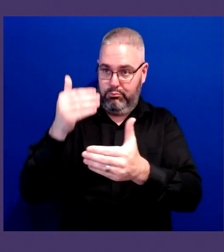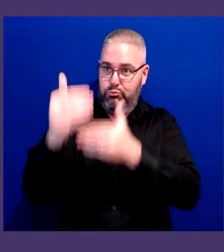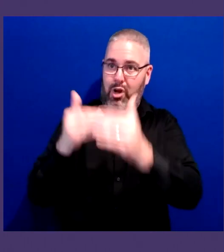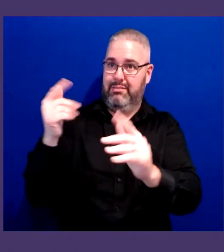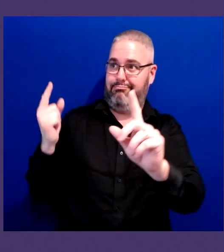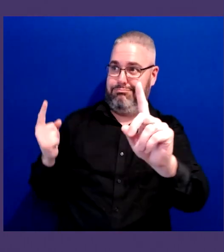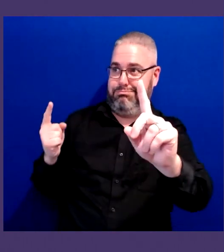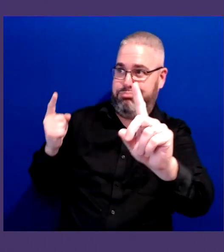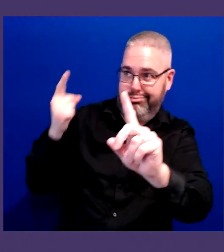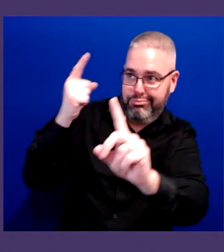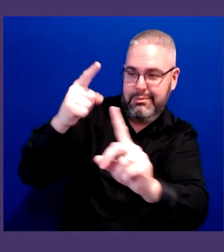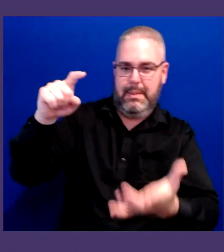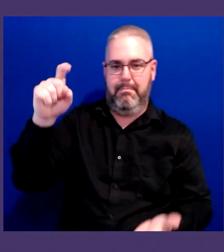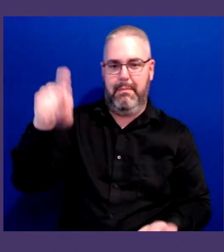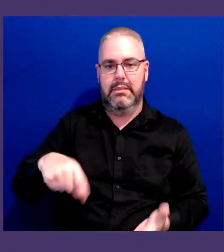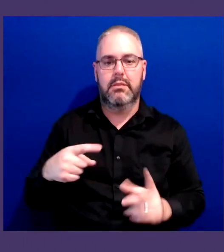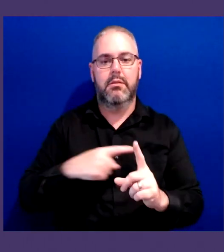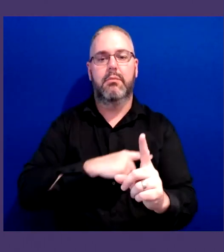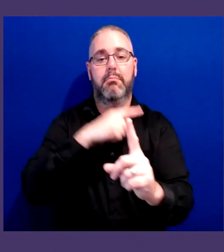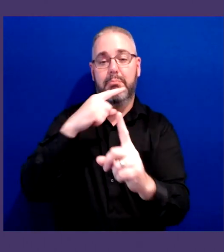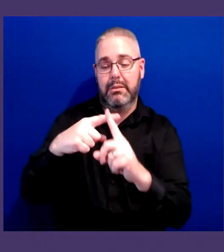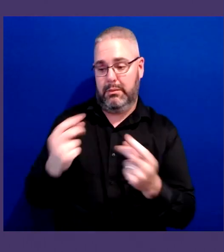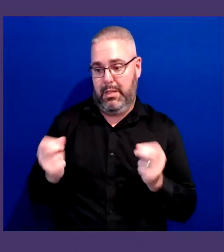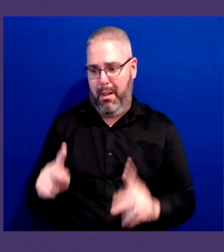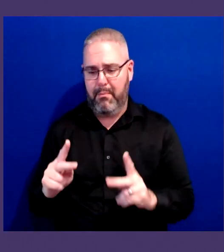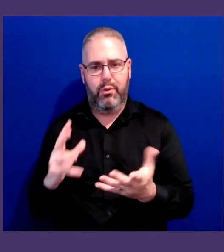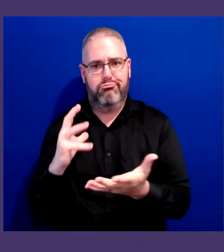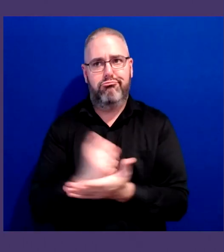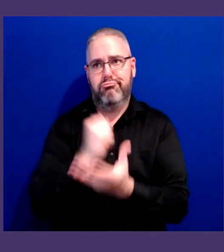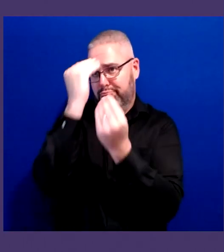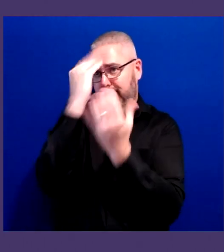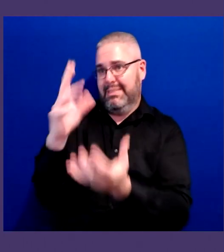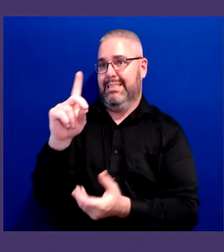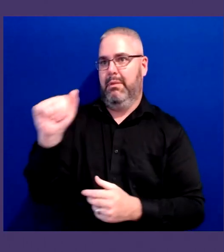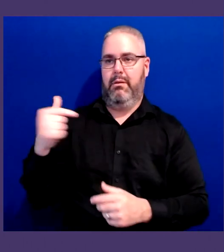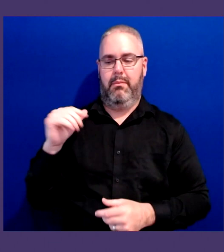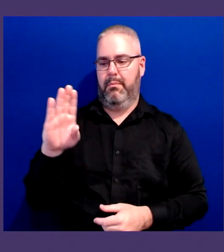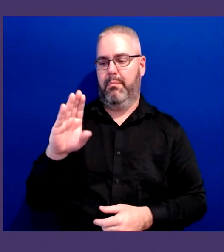There's also an opportunity to report on disability at the board level, which is really exciting.